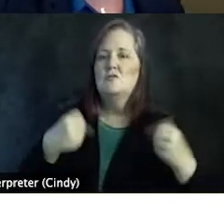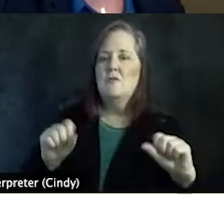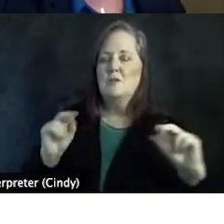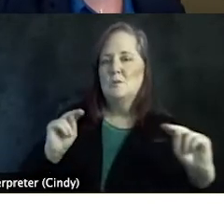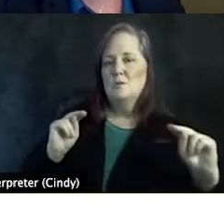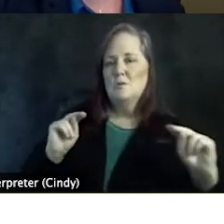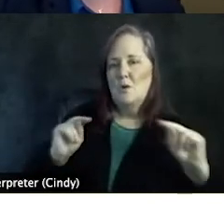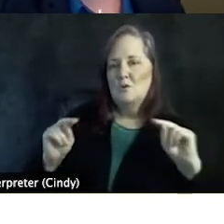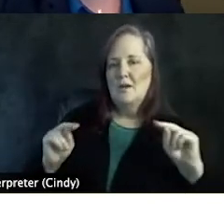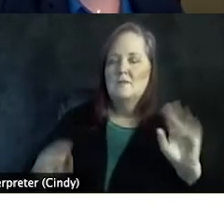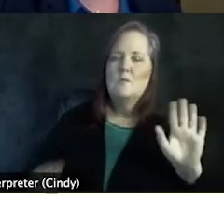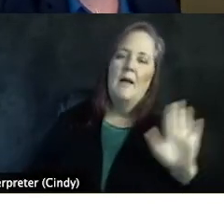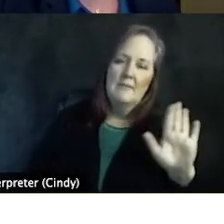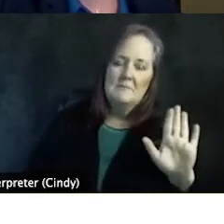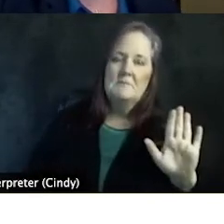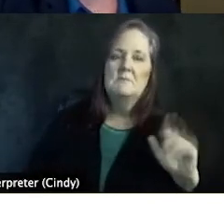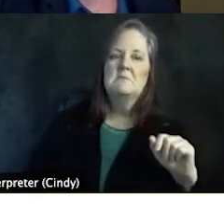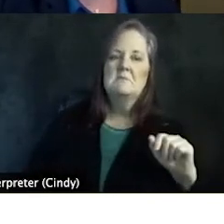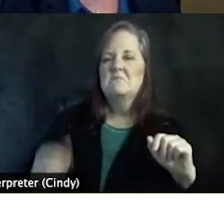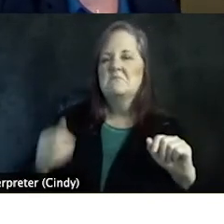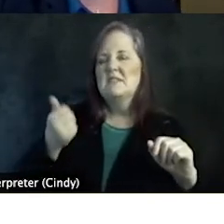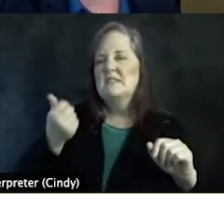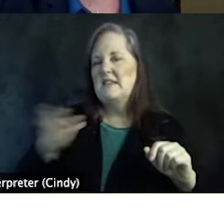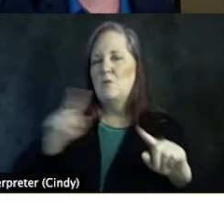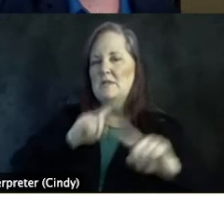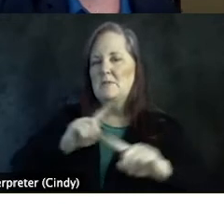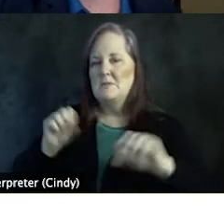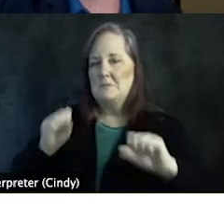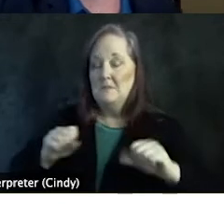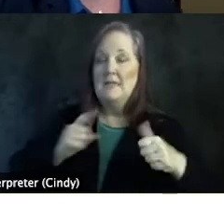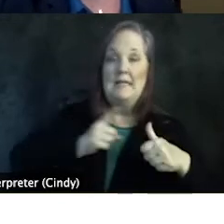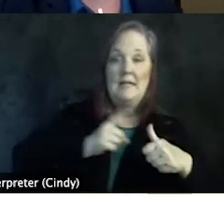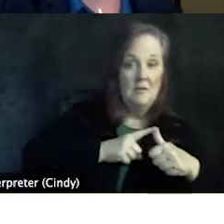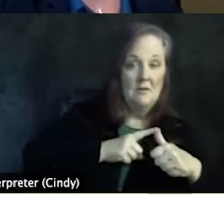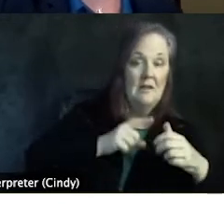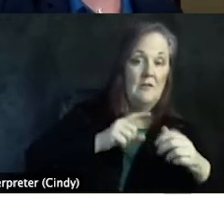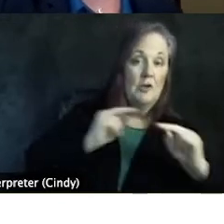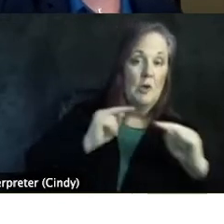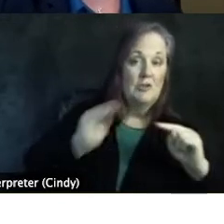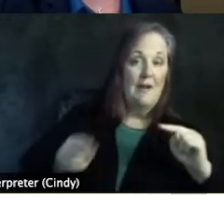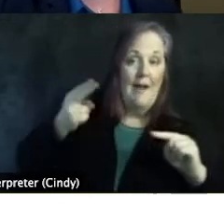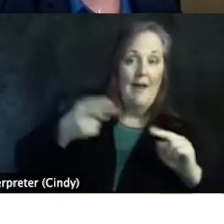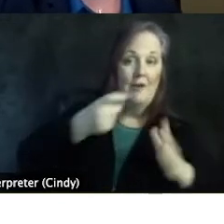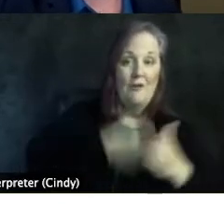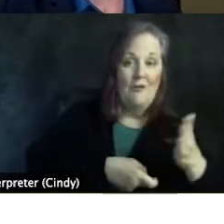In opposition we have the Chamber of Commerce, the California Medical Association, the NAACP State Conference,